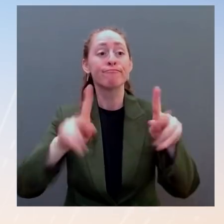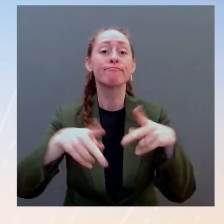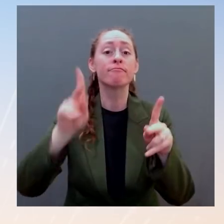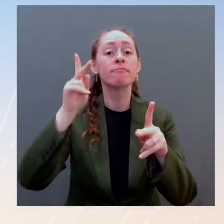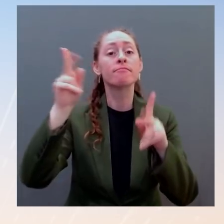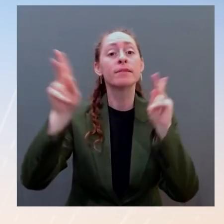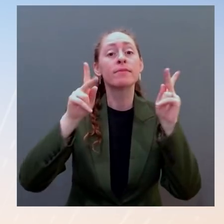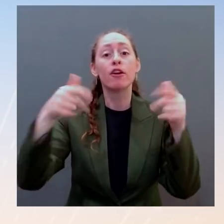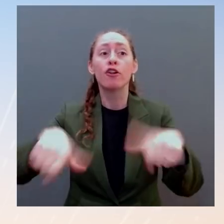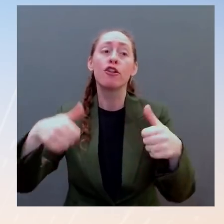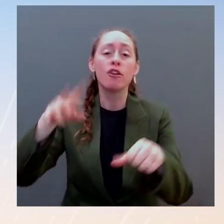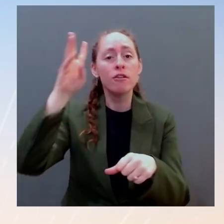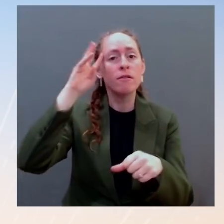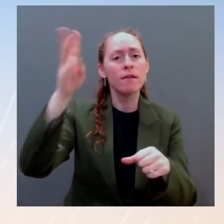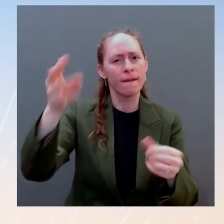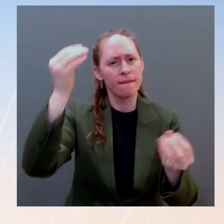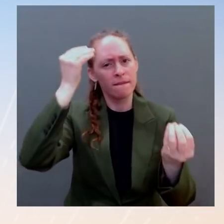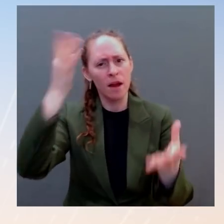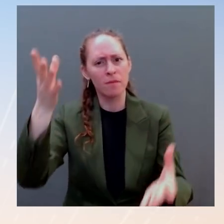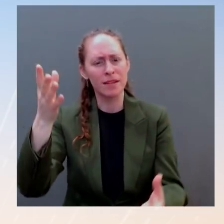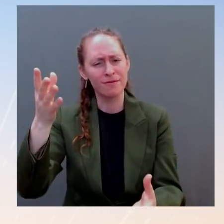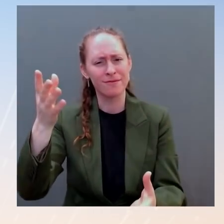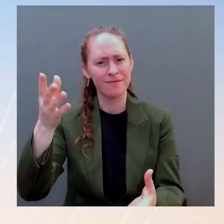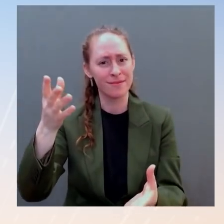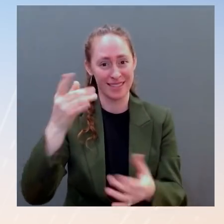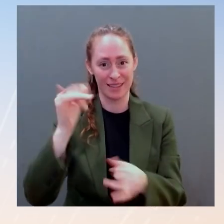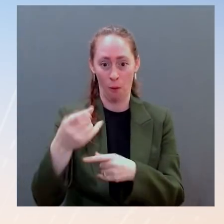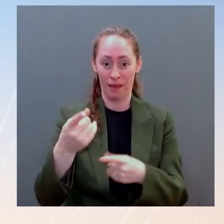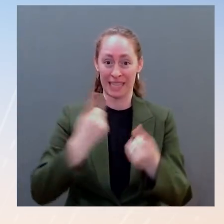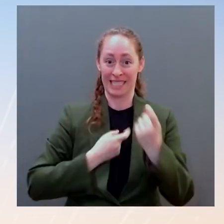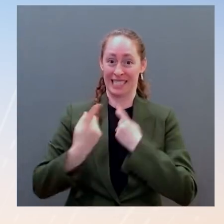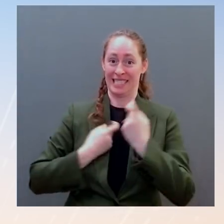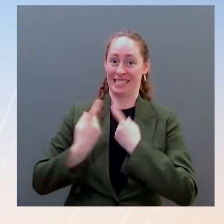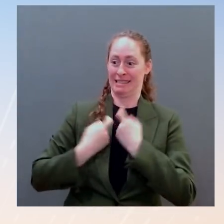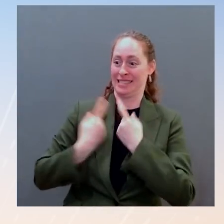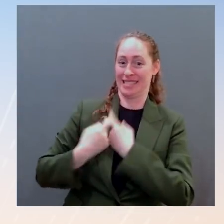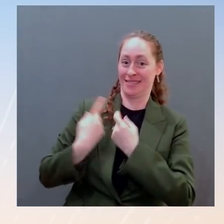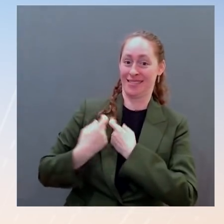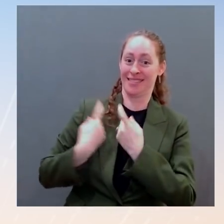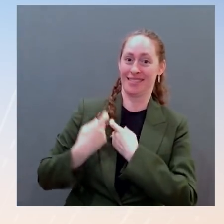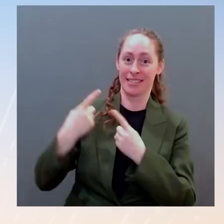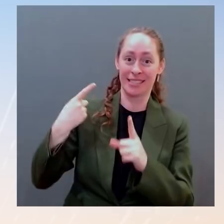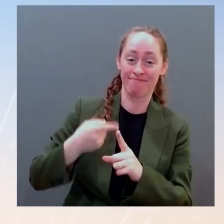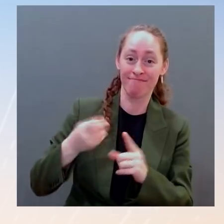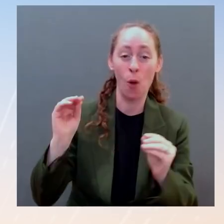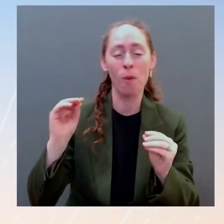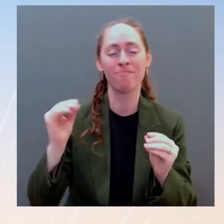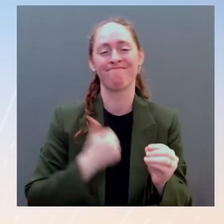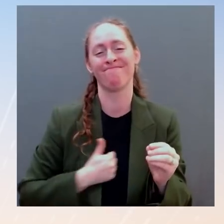I still don't have a specific comment on this specific transaction. And at this point, we don't have any sense